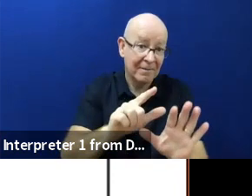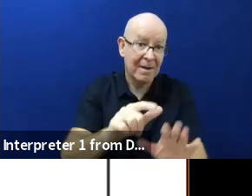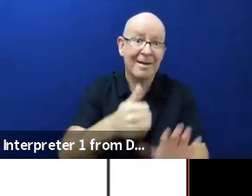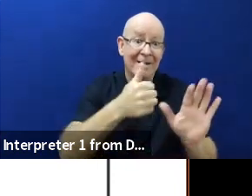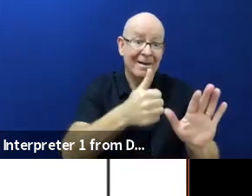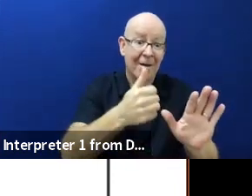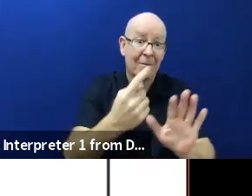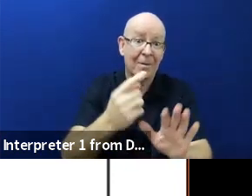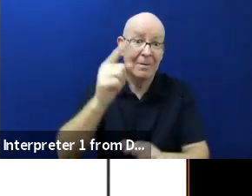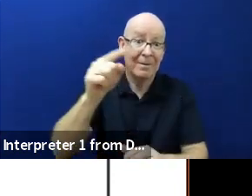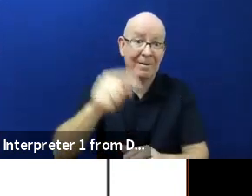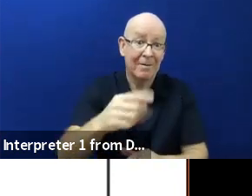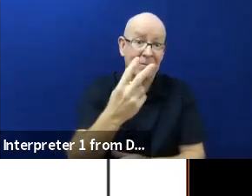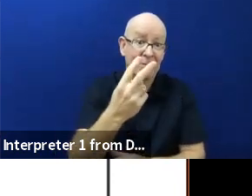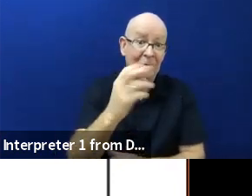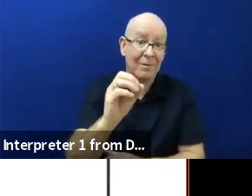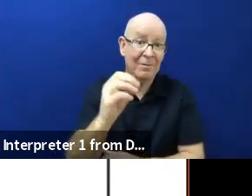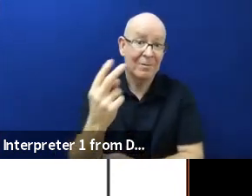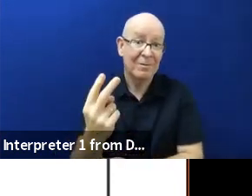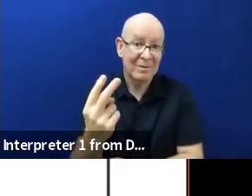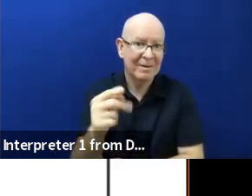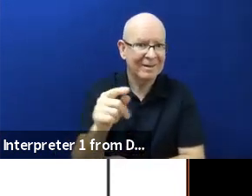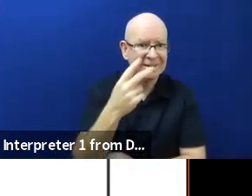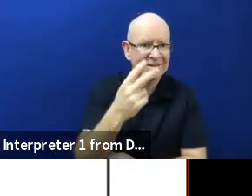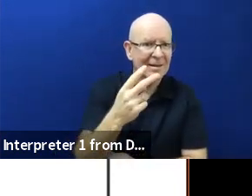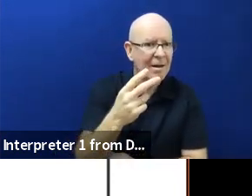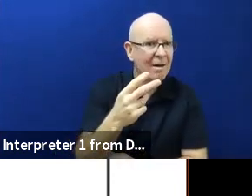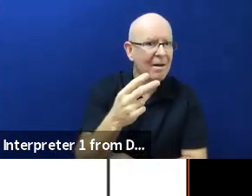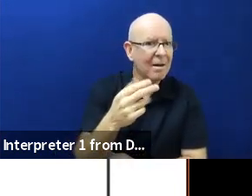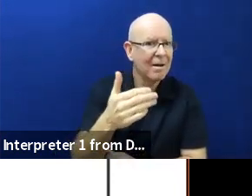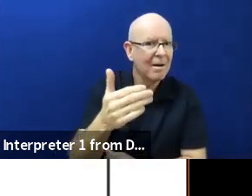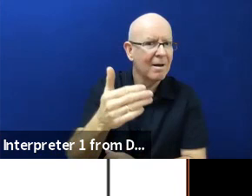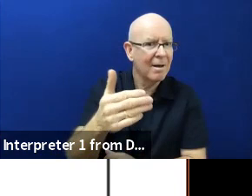Here are some of the key challenges on DRECS in Thailand, so first we have not